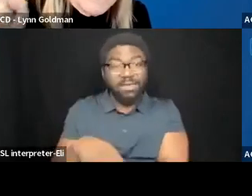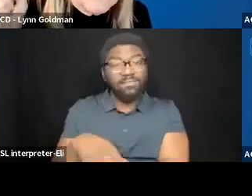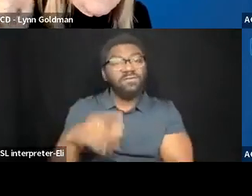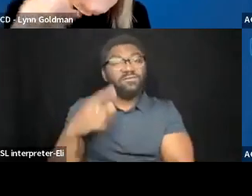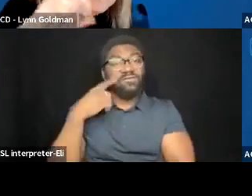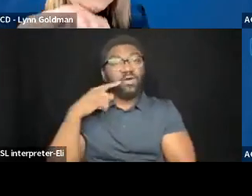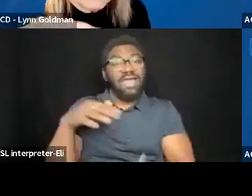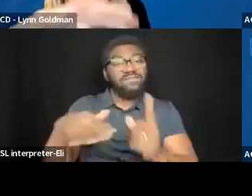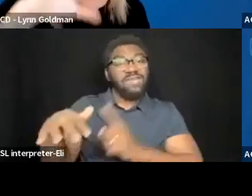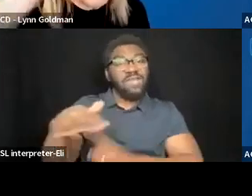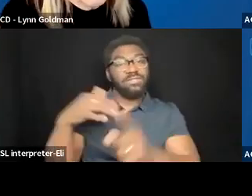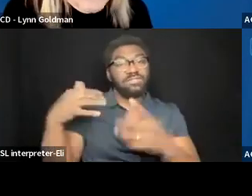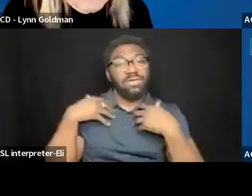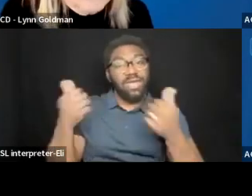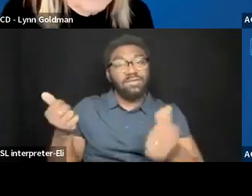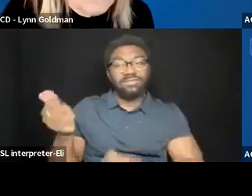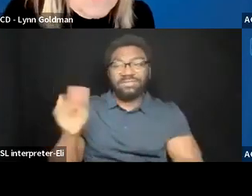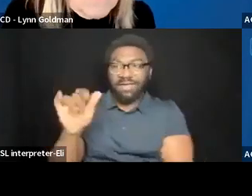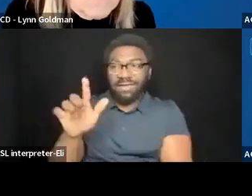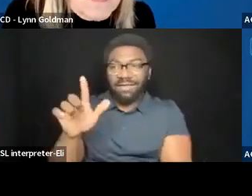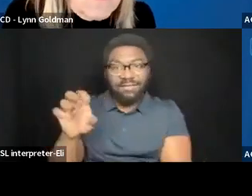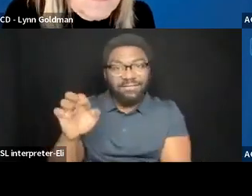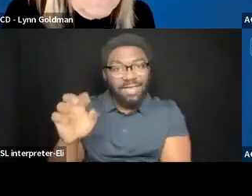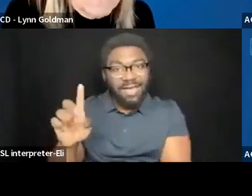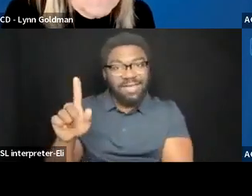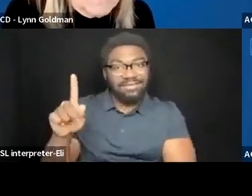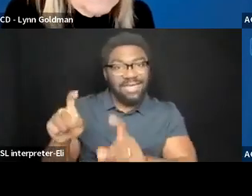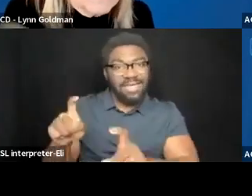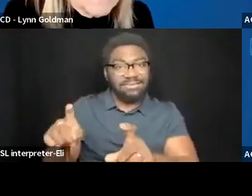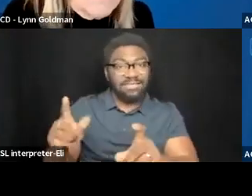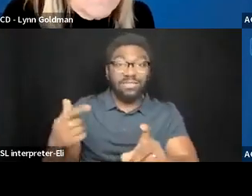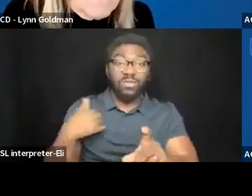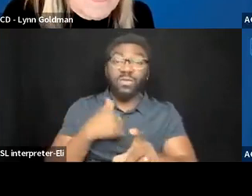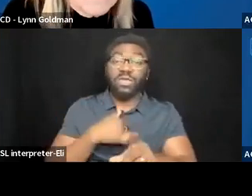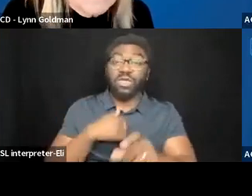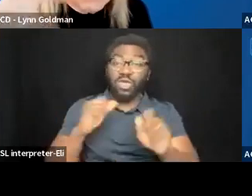that we could have huge natural emergencies, heaven forbid,